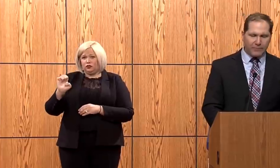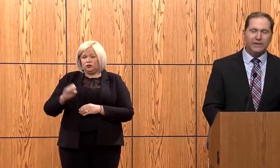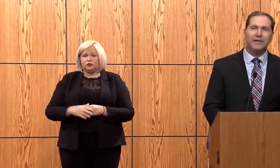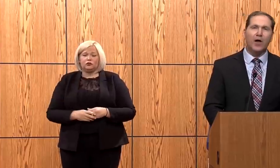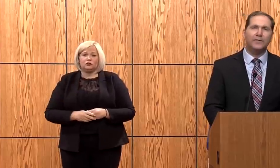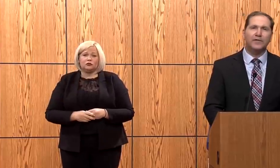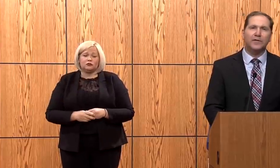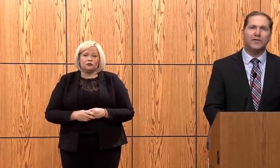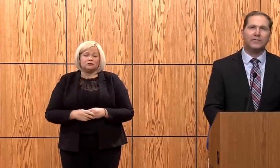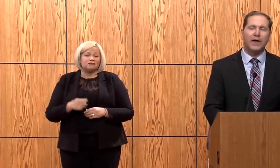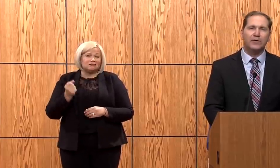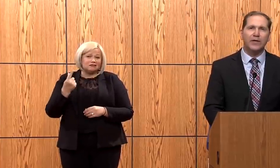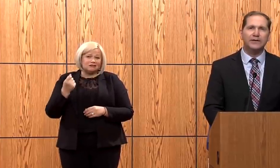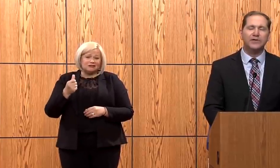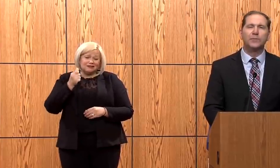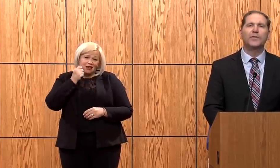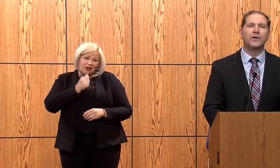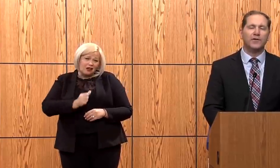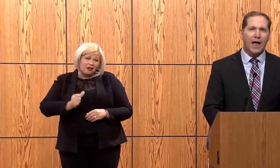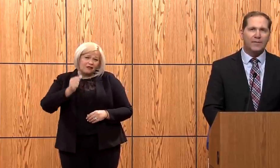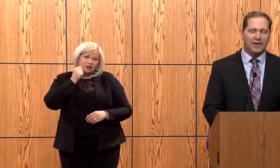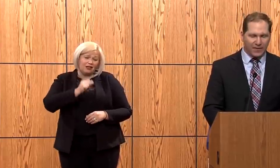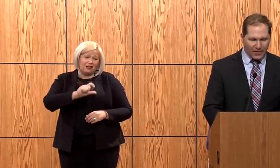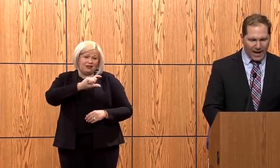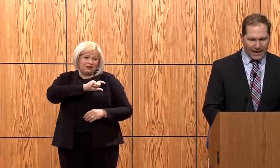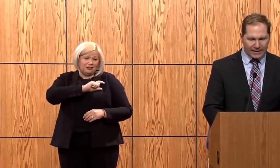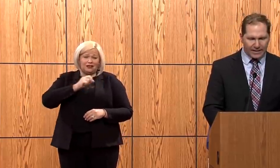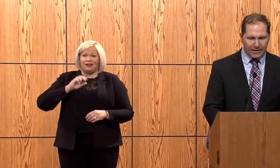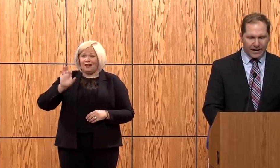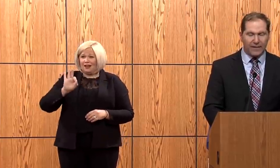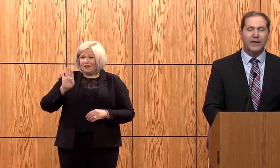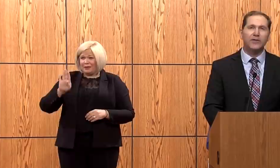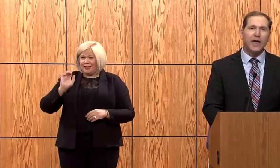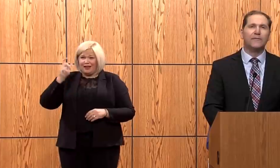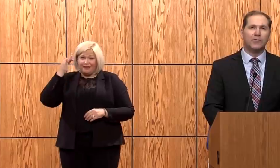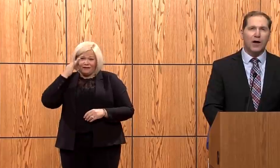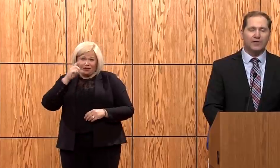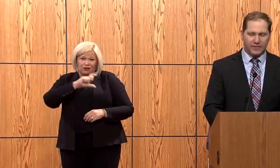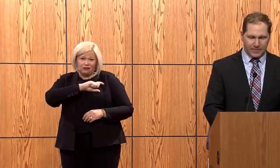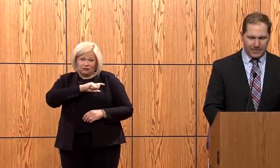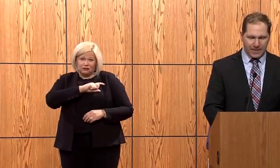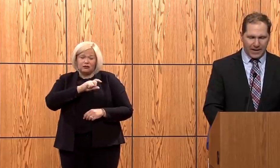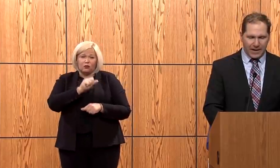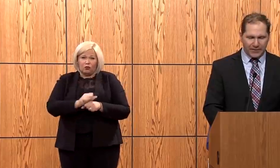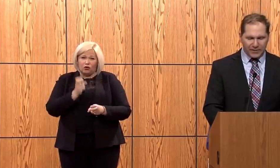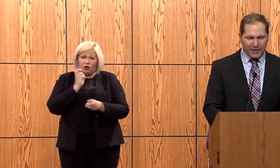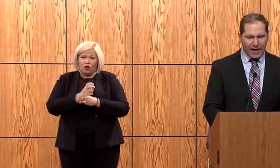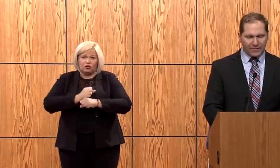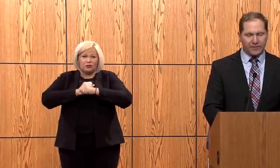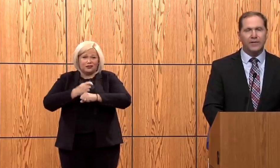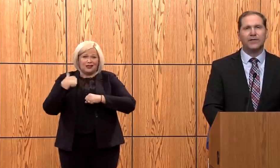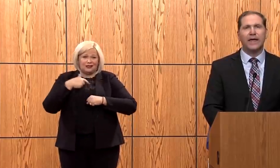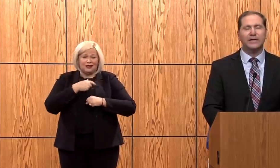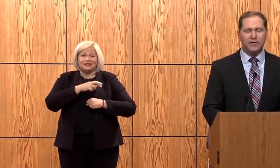I ALSO THANK COLONEL GASPER, THE FBI AND OF COURSE, U.S. ATTORNEY FBI AND OF COURSE, U.S. ATTORNEY GENERAL BIRGE. GENERAL BIRGE. EVERY DAY POLICE OFFICERS AND